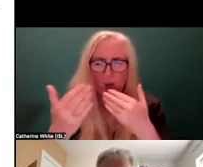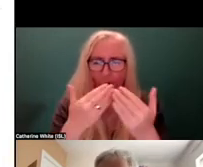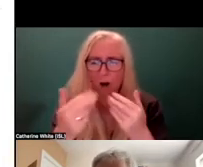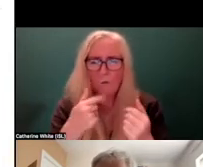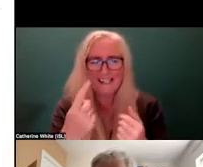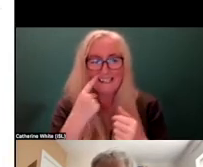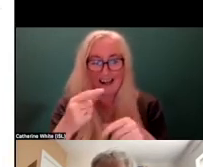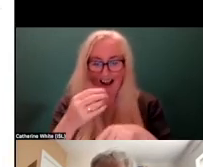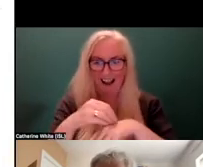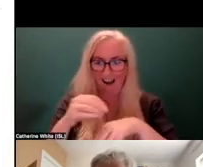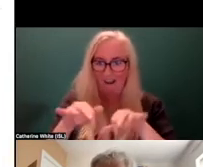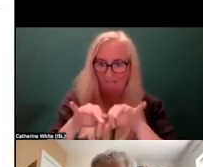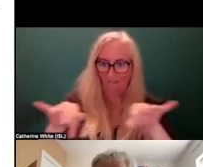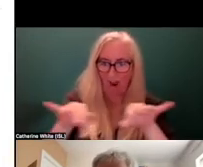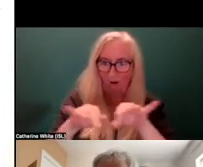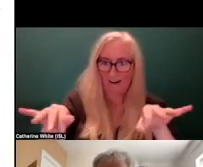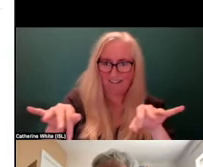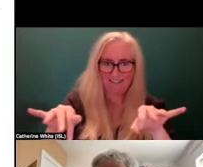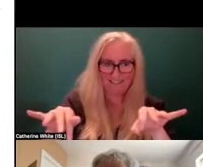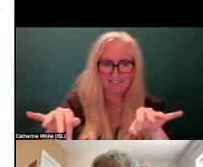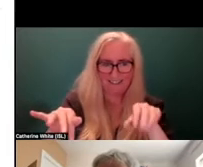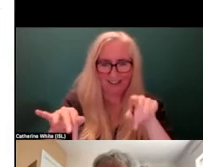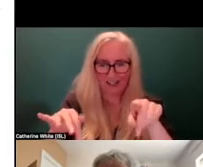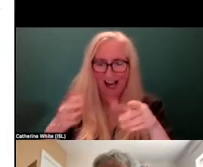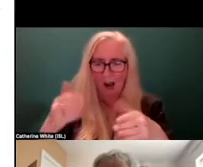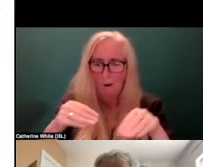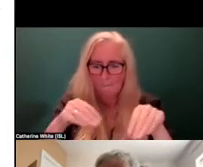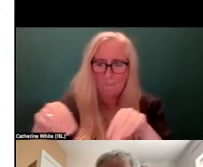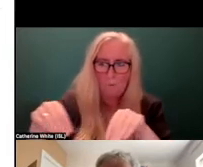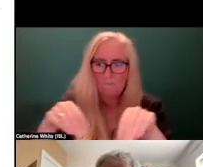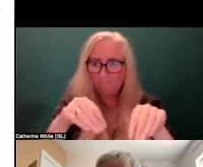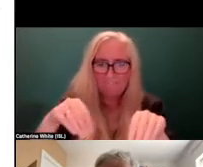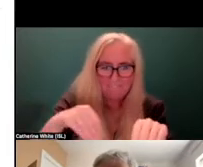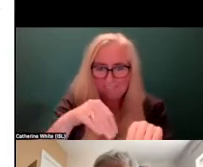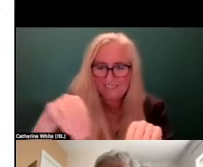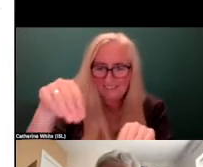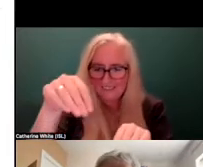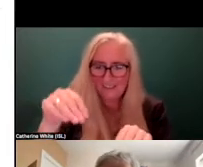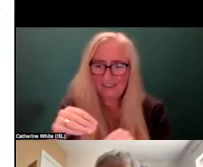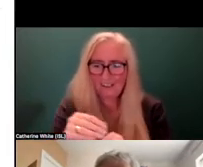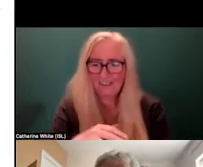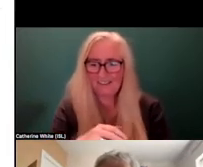challenge what we look at on our floors, in relation to moving about, there comes